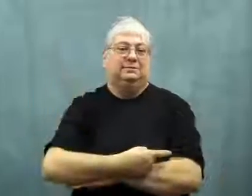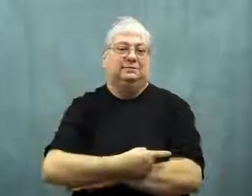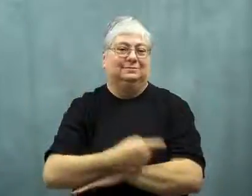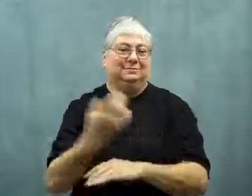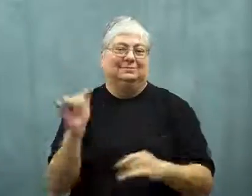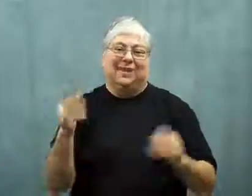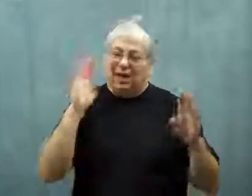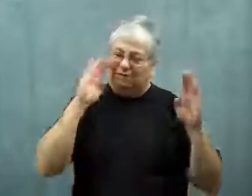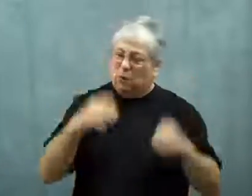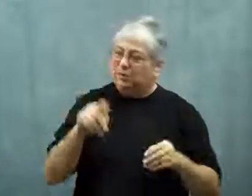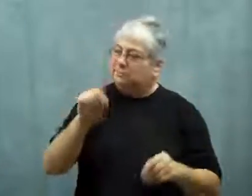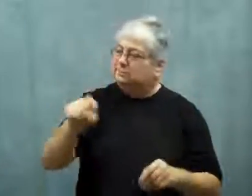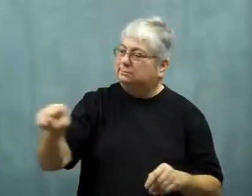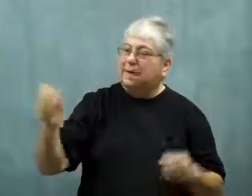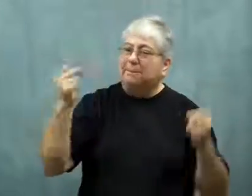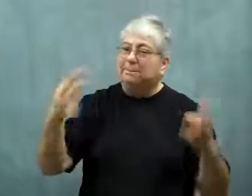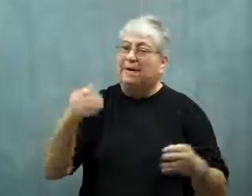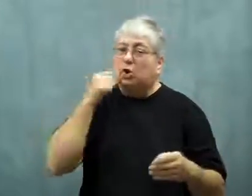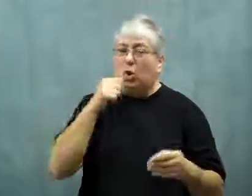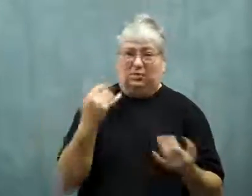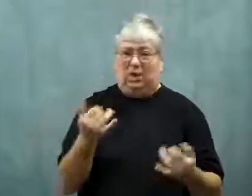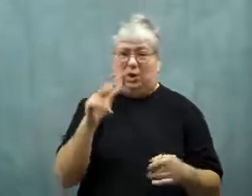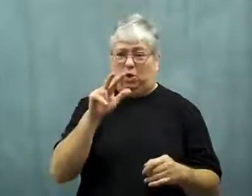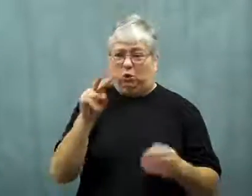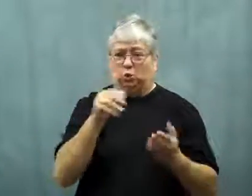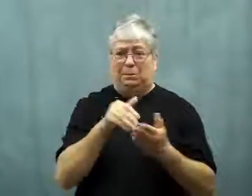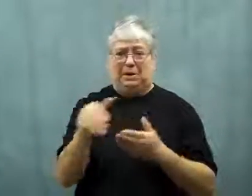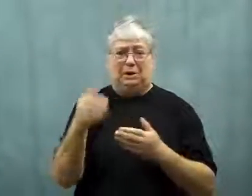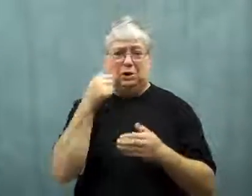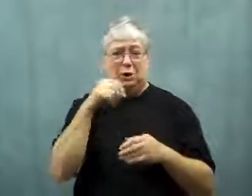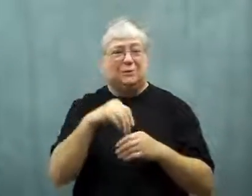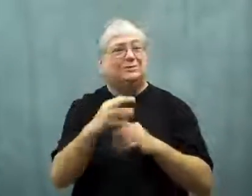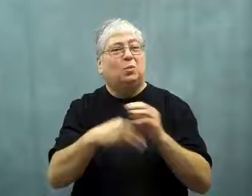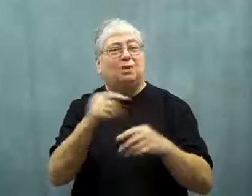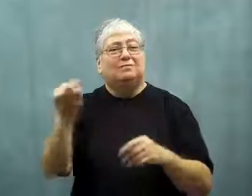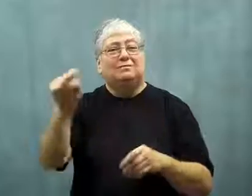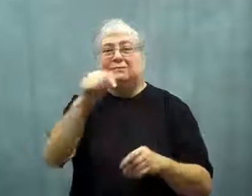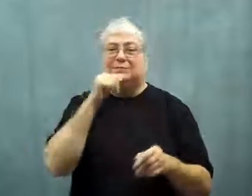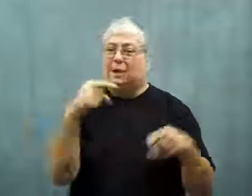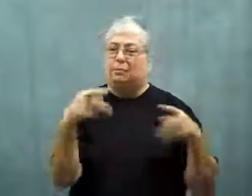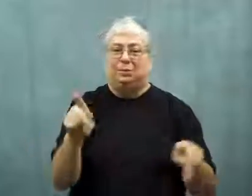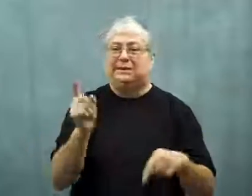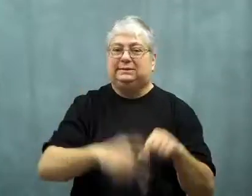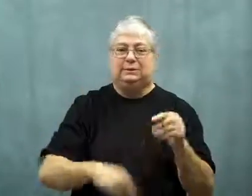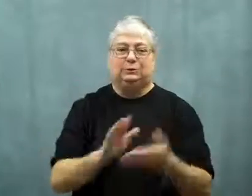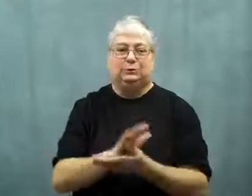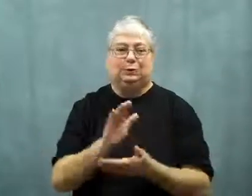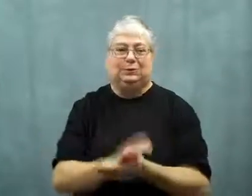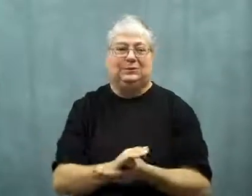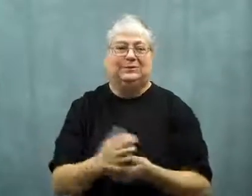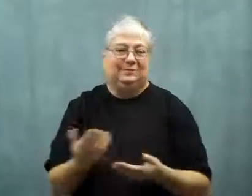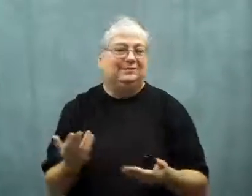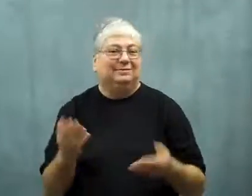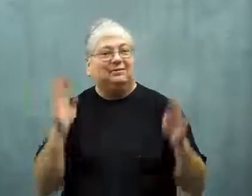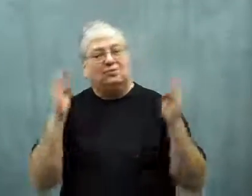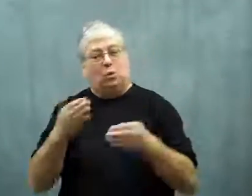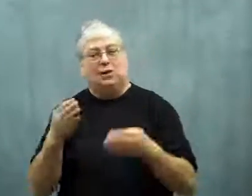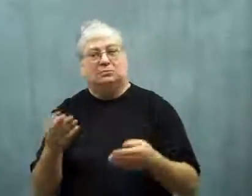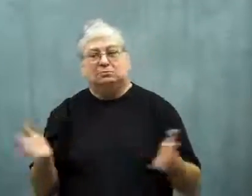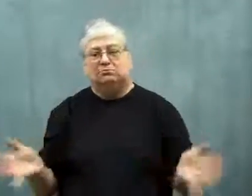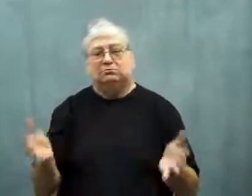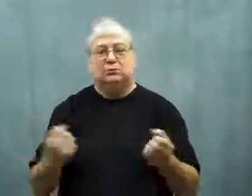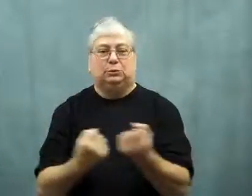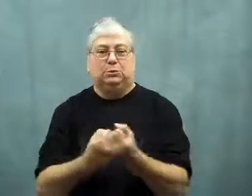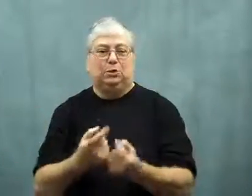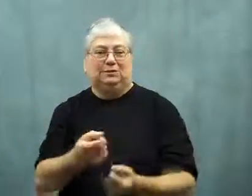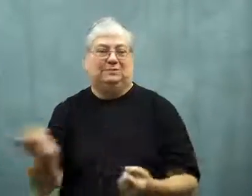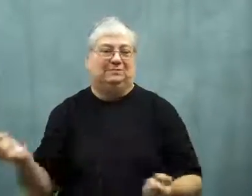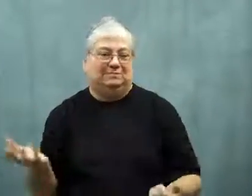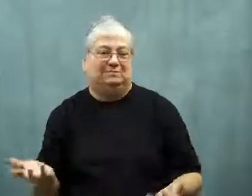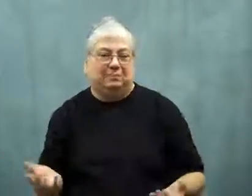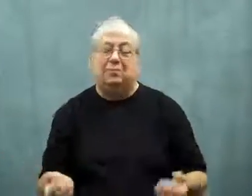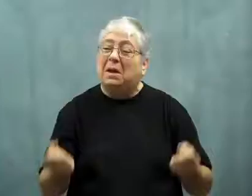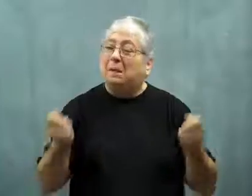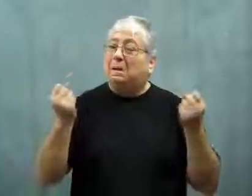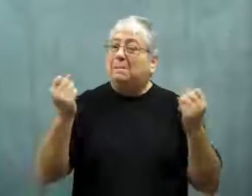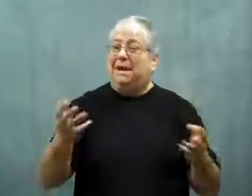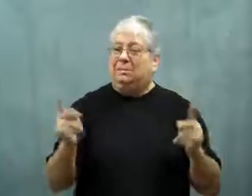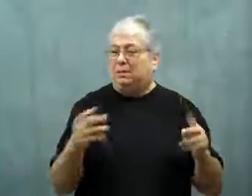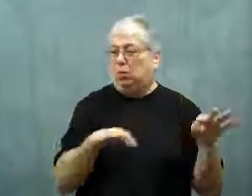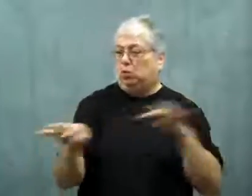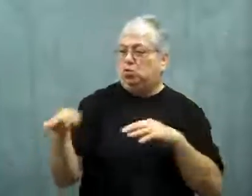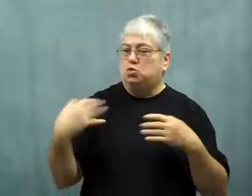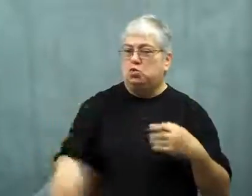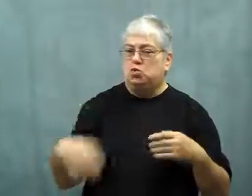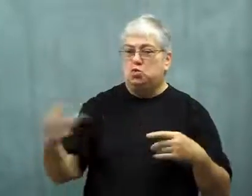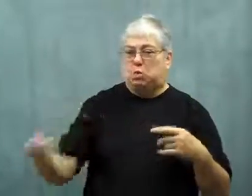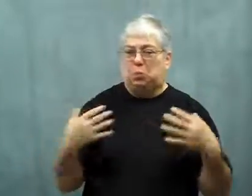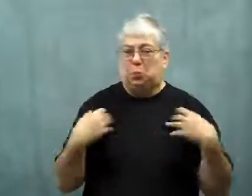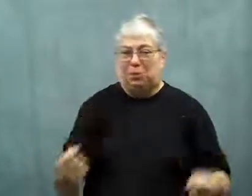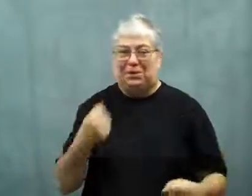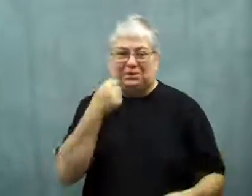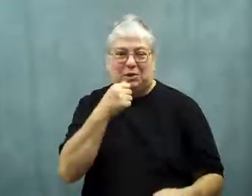with the focus on the 32 million girls who are not allowed to go to school.